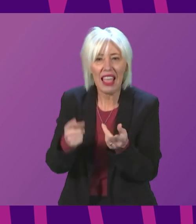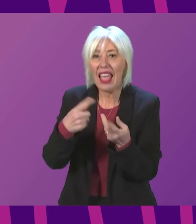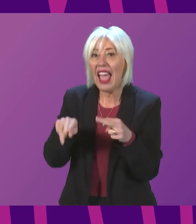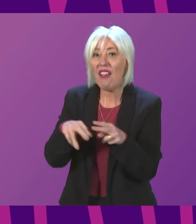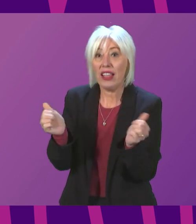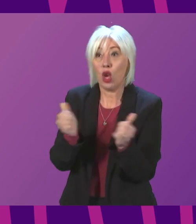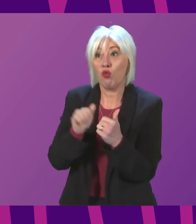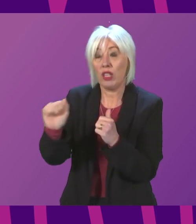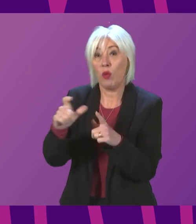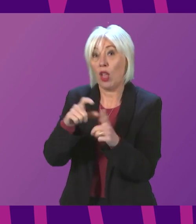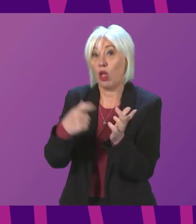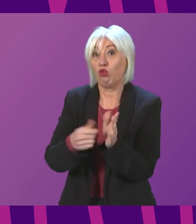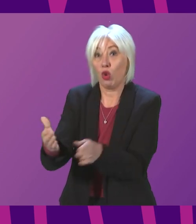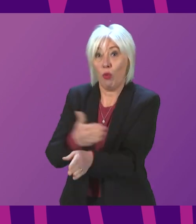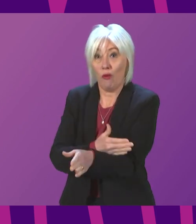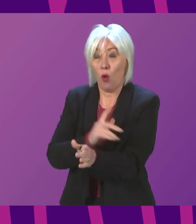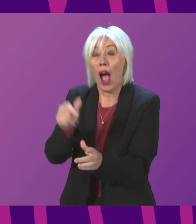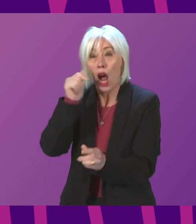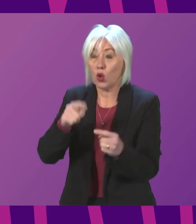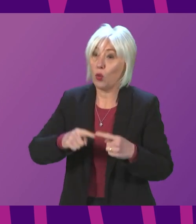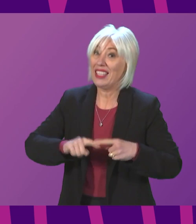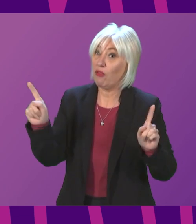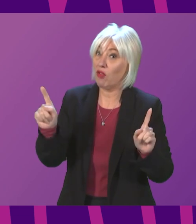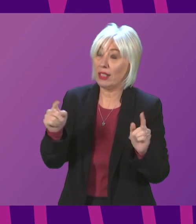There have been differences—there will, no doubt, always be differences—but the